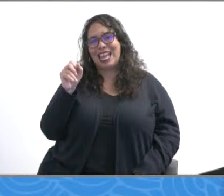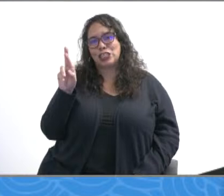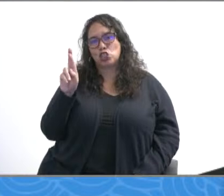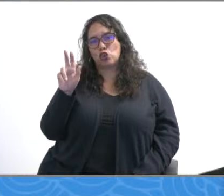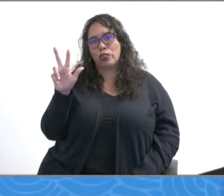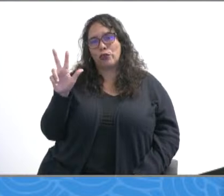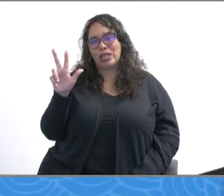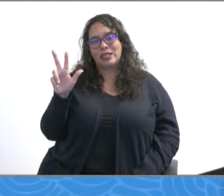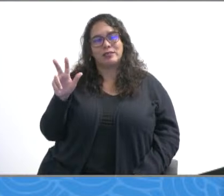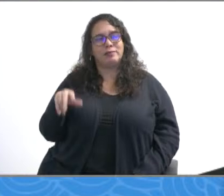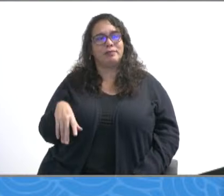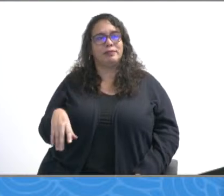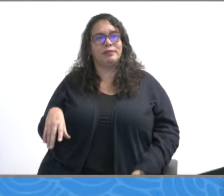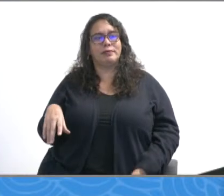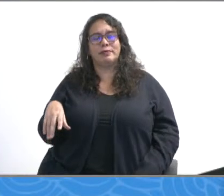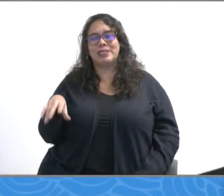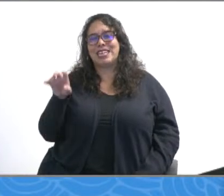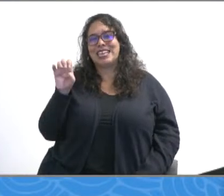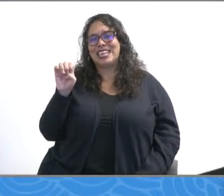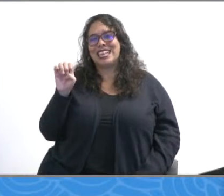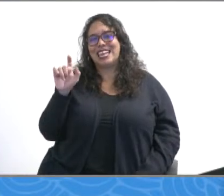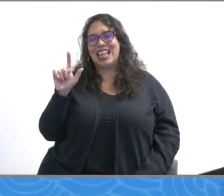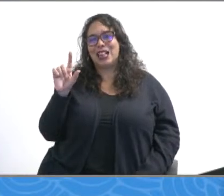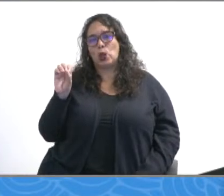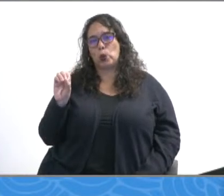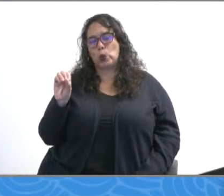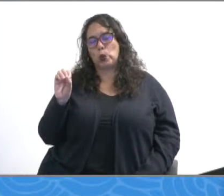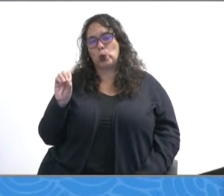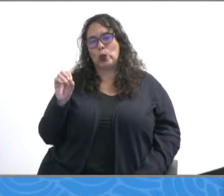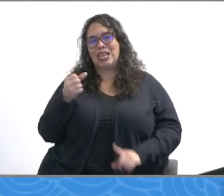the Extending Learning Opportunities grant, or ELO,